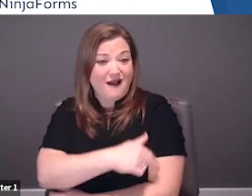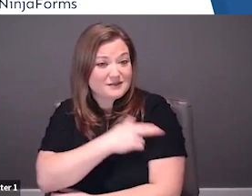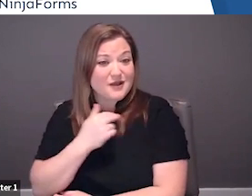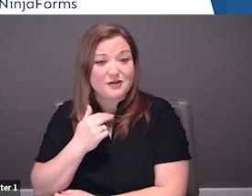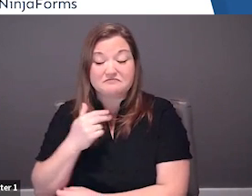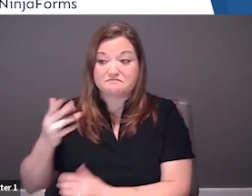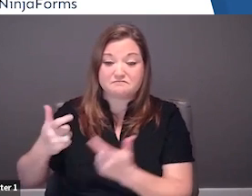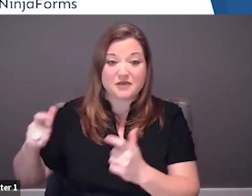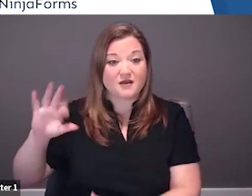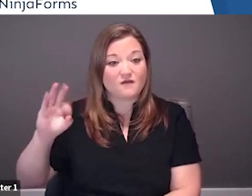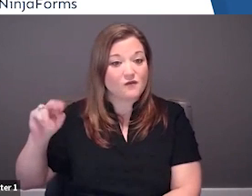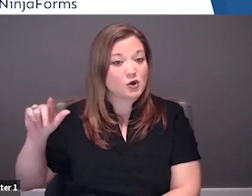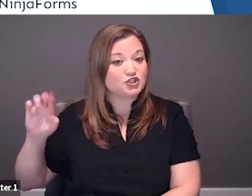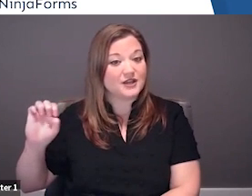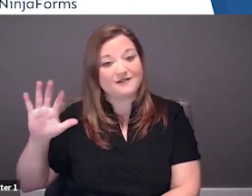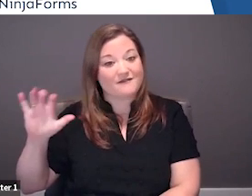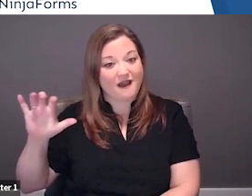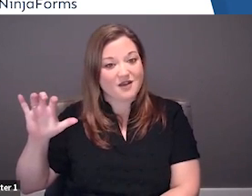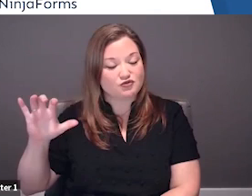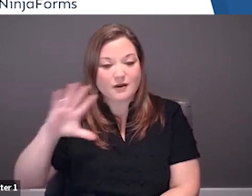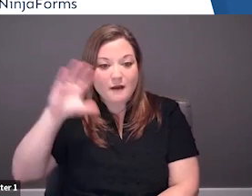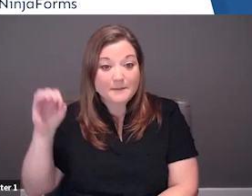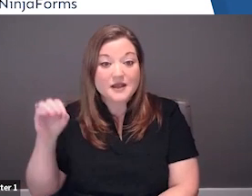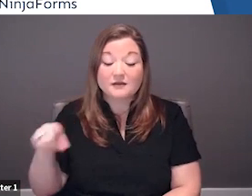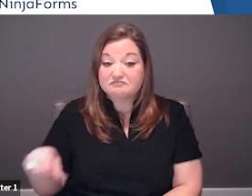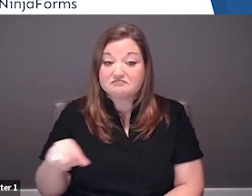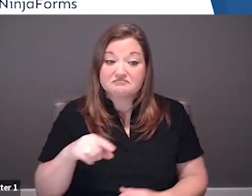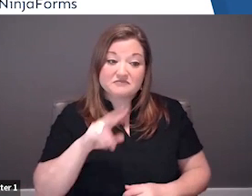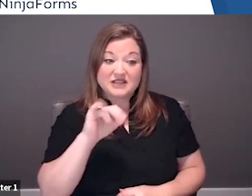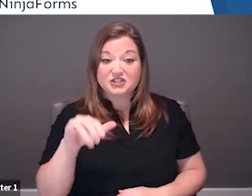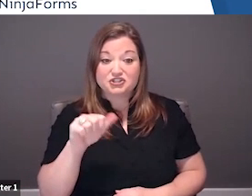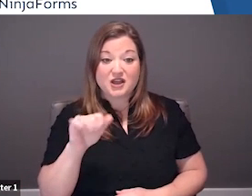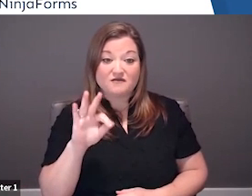Ninja Forms will scale with you from startup to wherever you're aiming for.